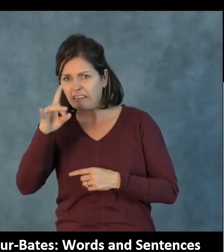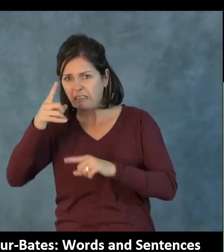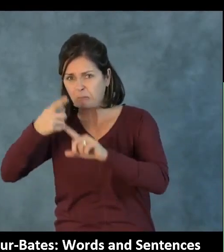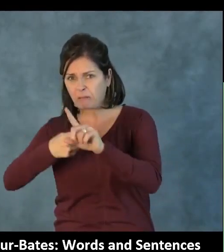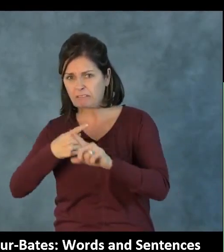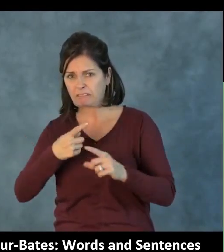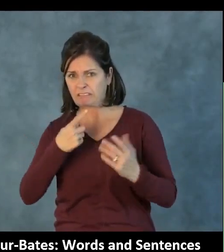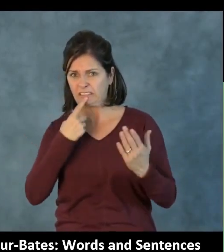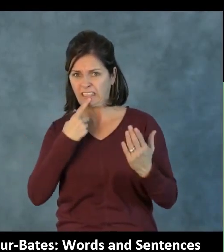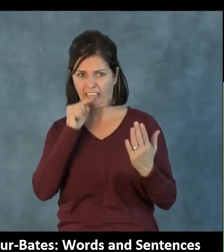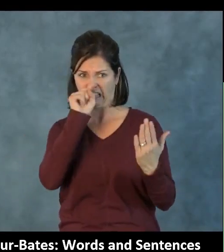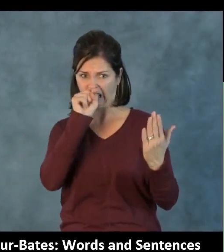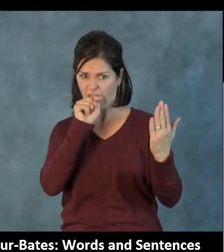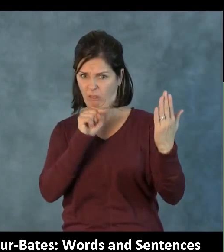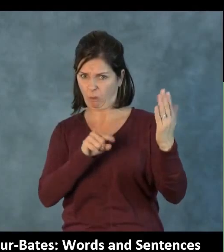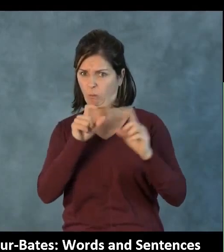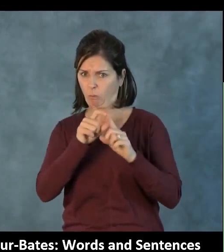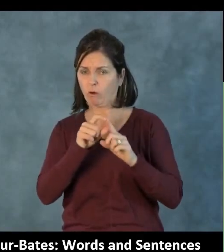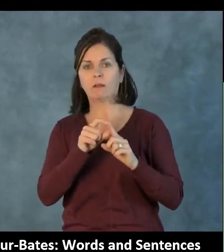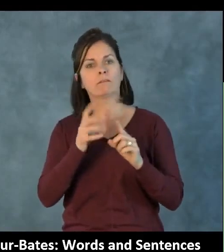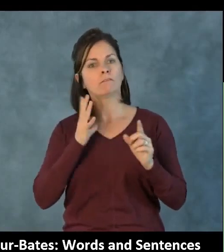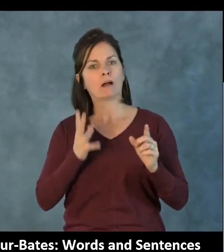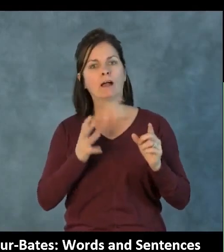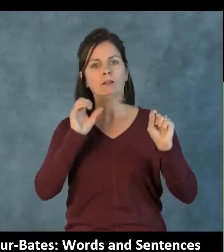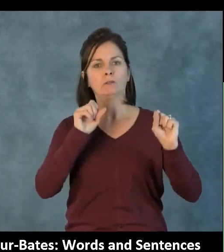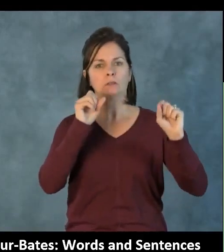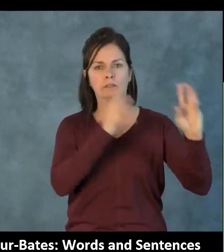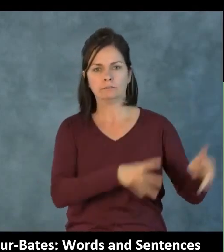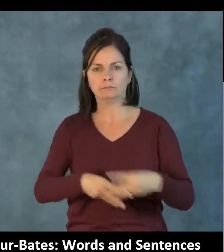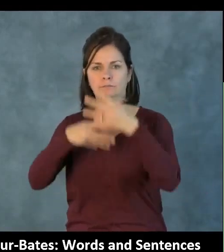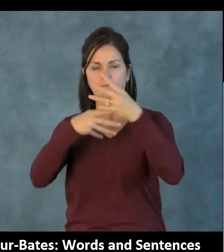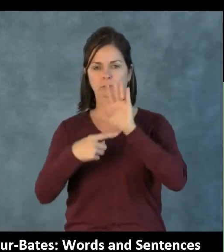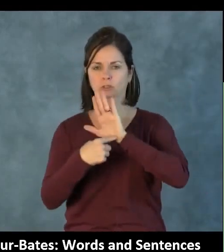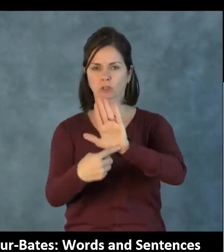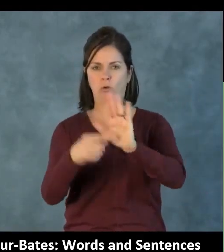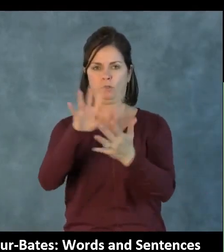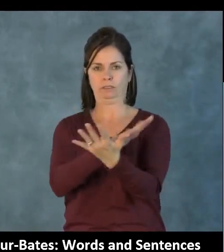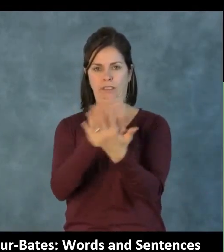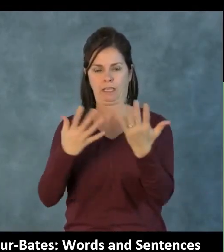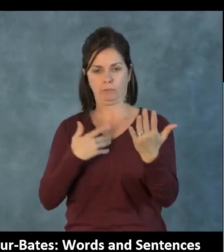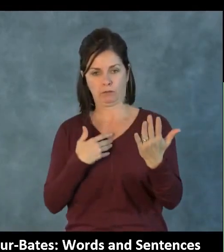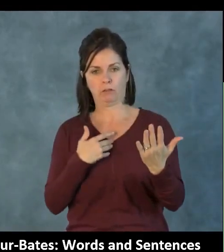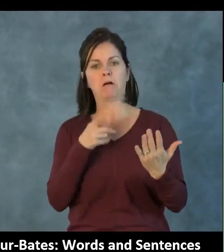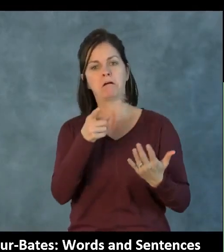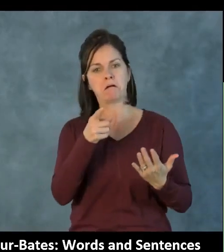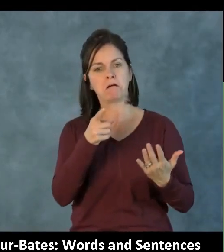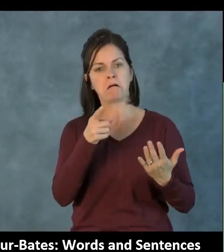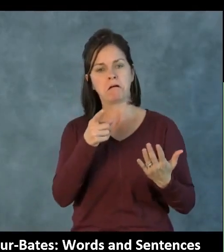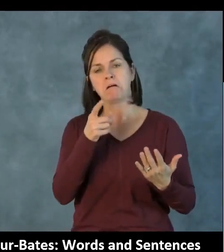at 18 months of age say these words?" You can pull up this table and see, and say,